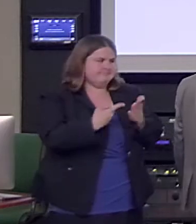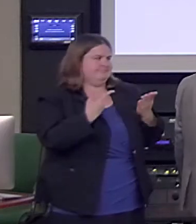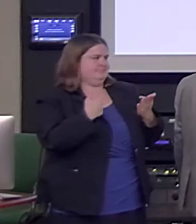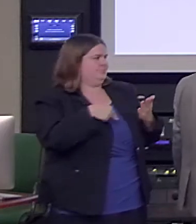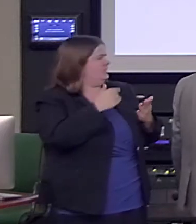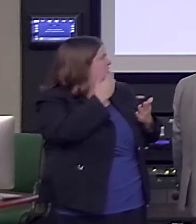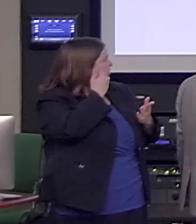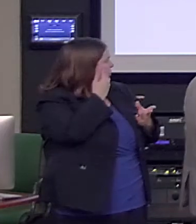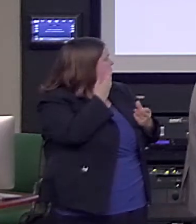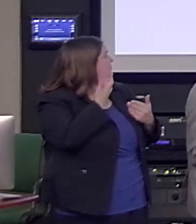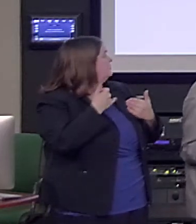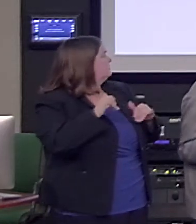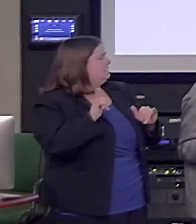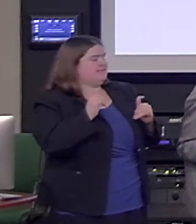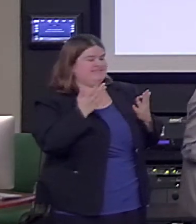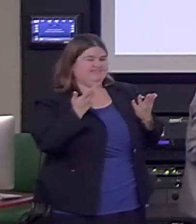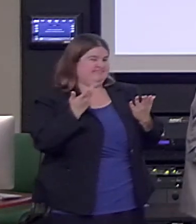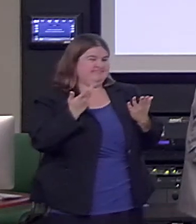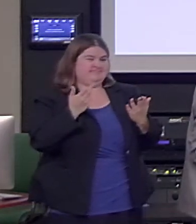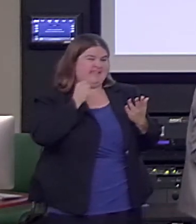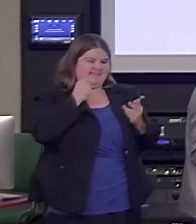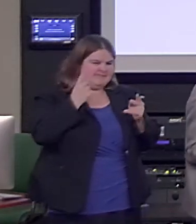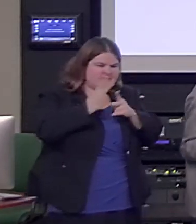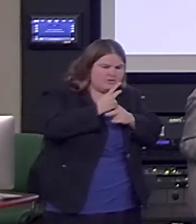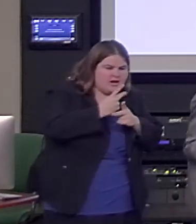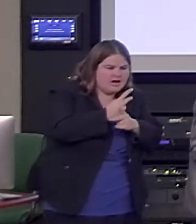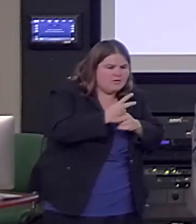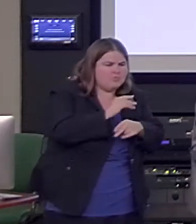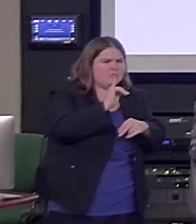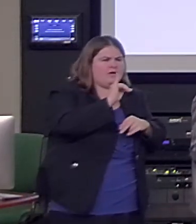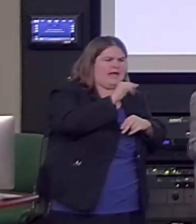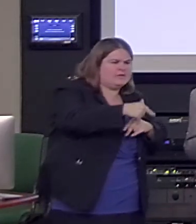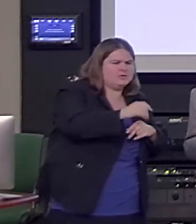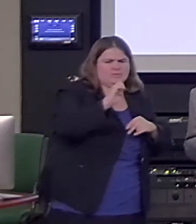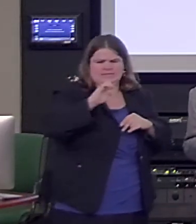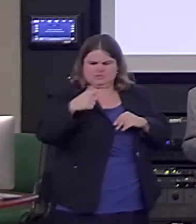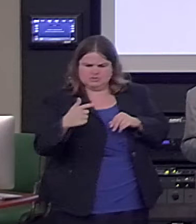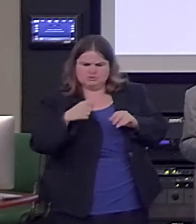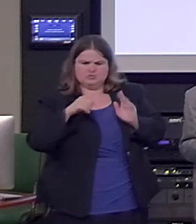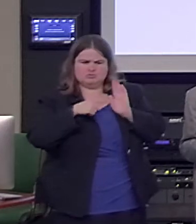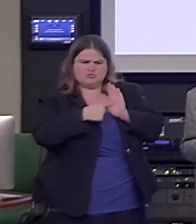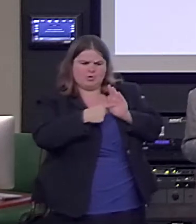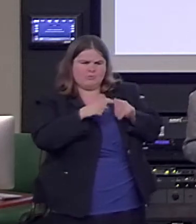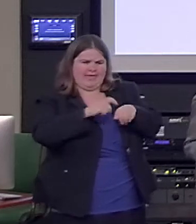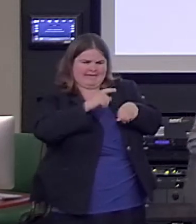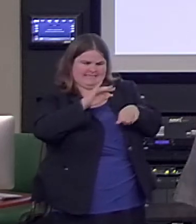We don't know why some domains like IQ and EEGs showed timing effects early on